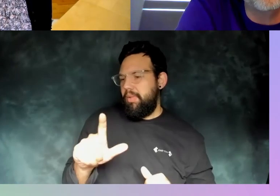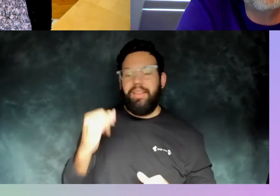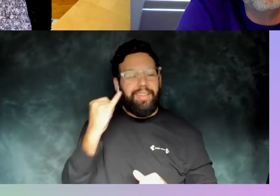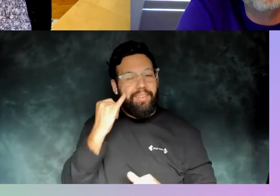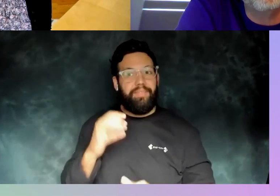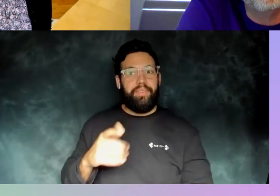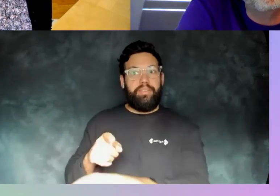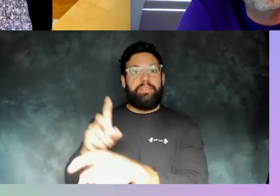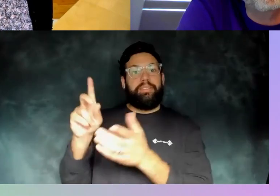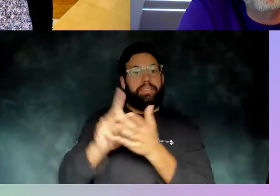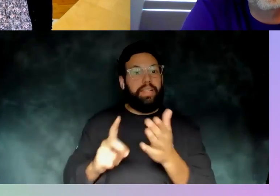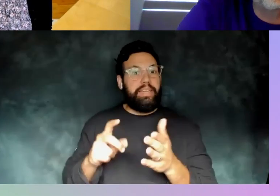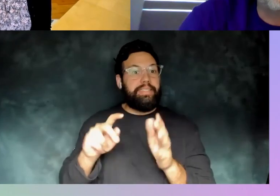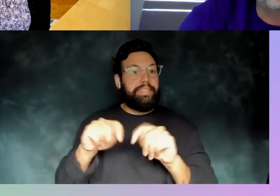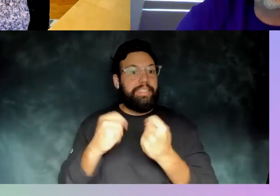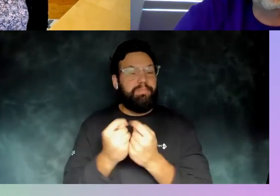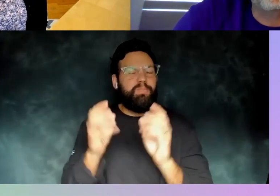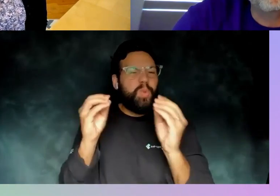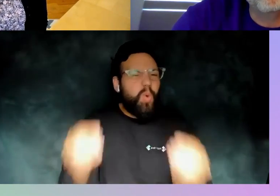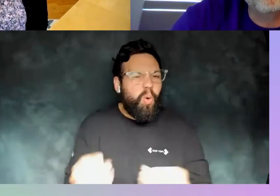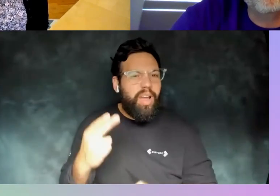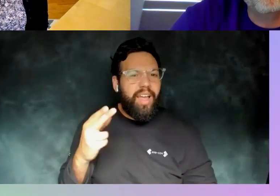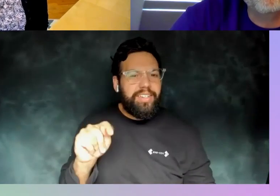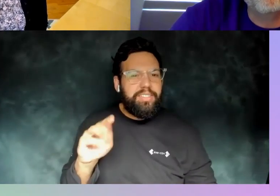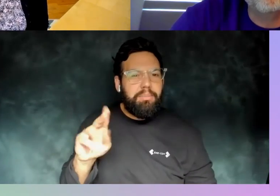set. So we have that 83.9% for the low cut text colored